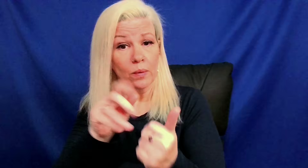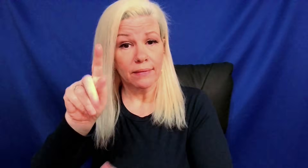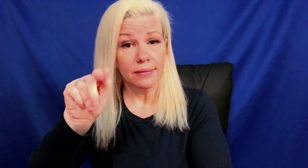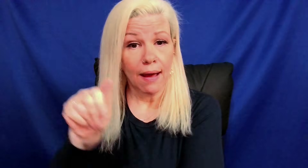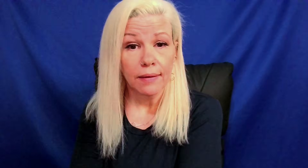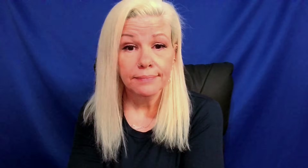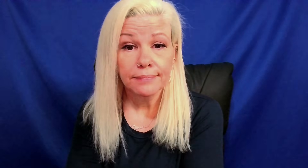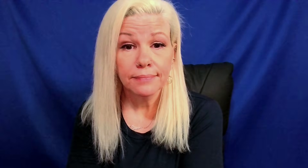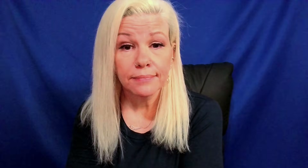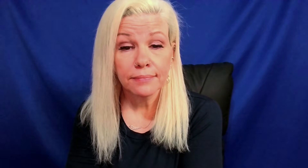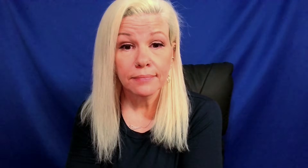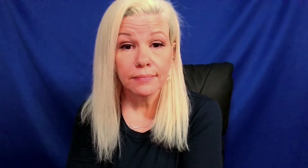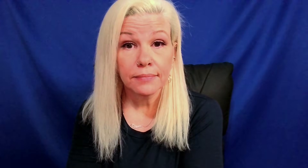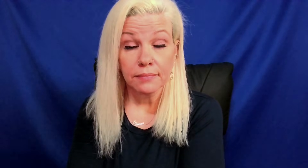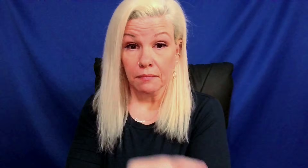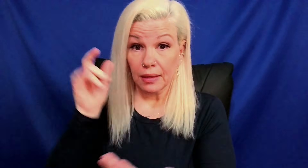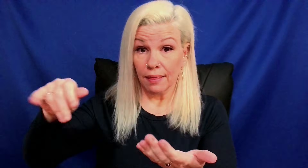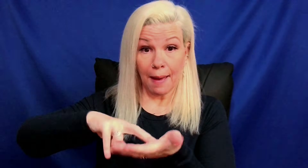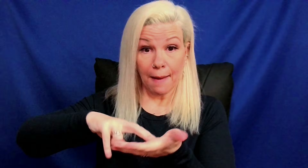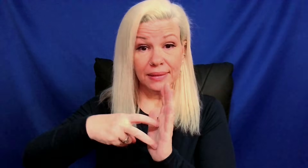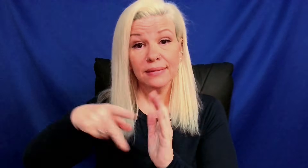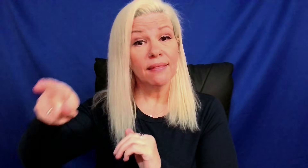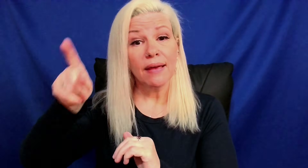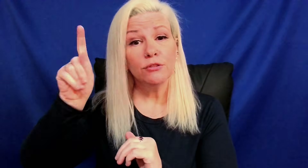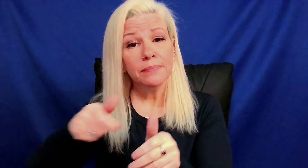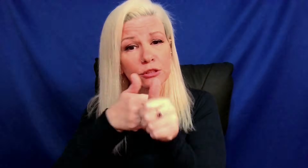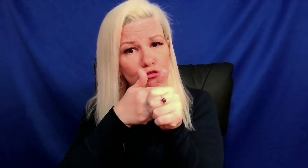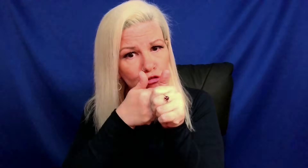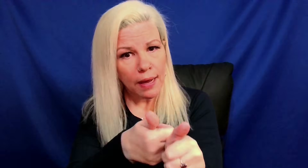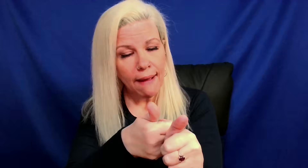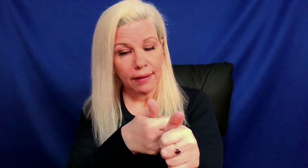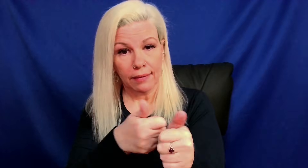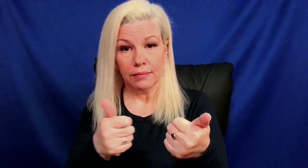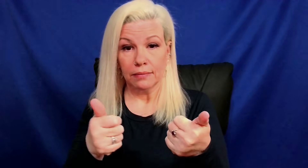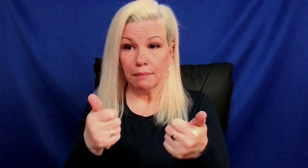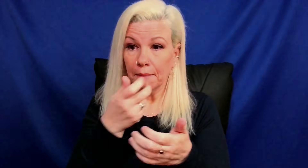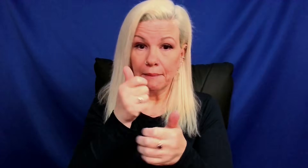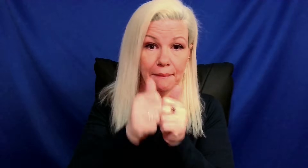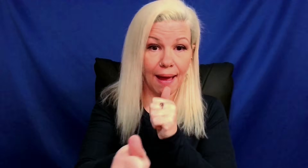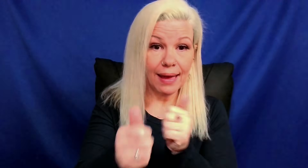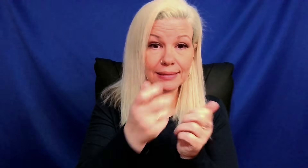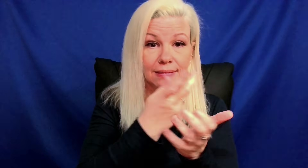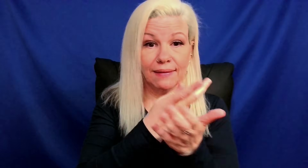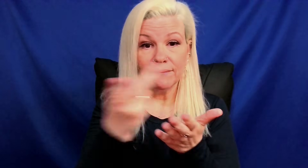That means they should be tracking pass and fail rates. By race and ethnicity.